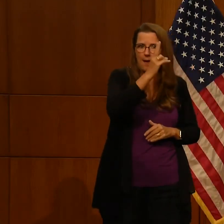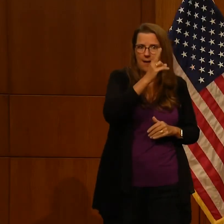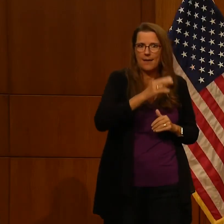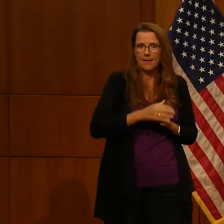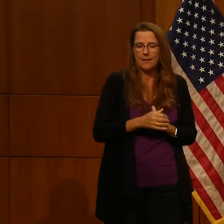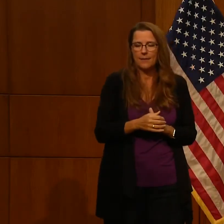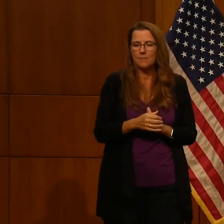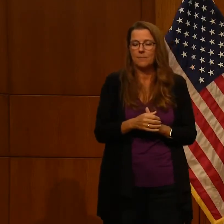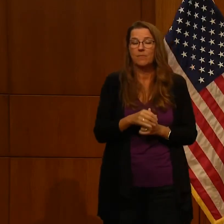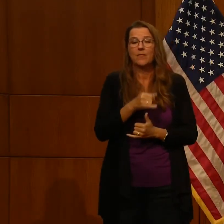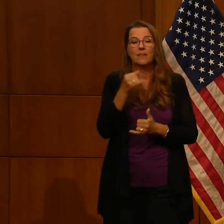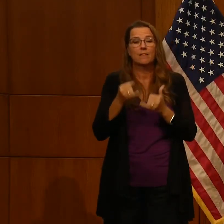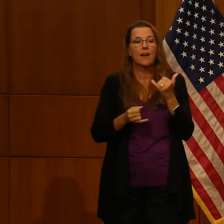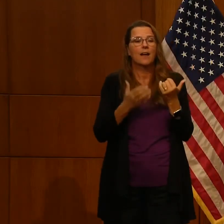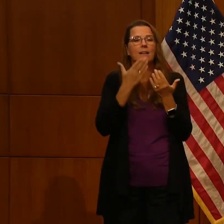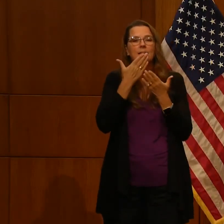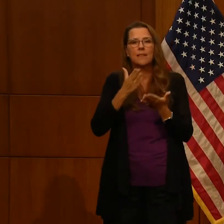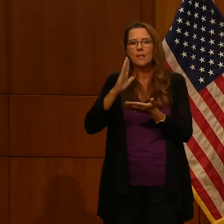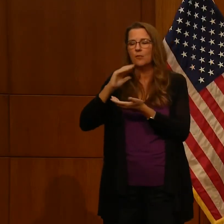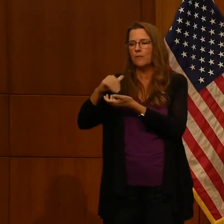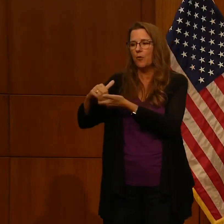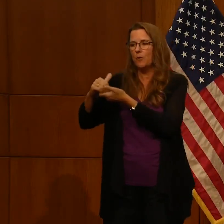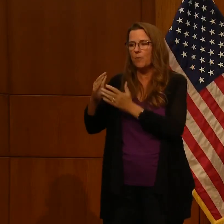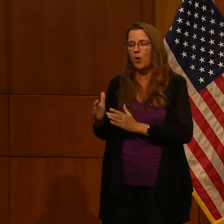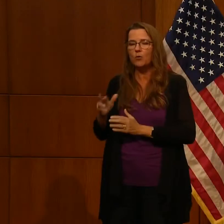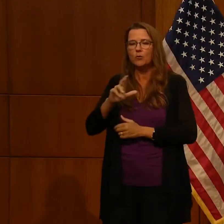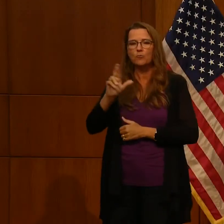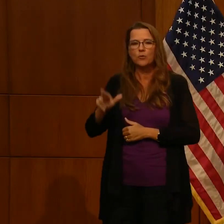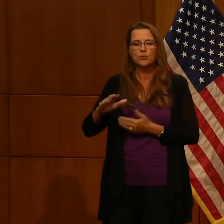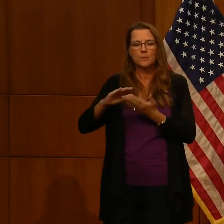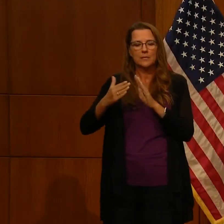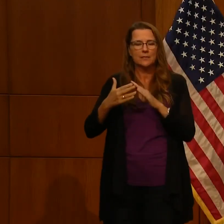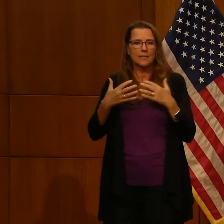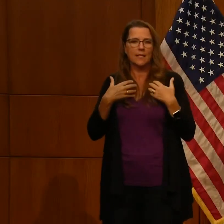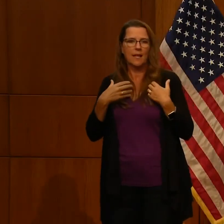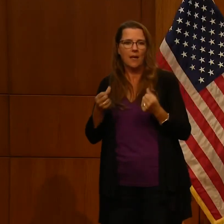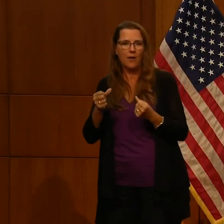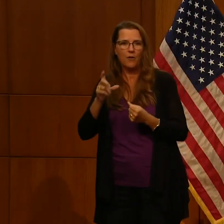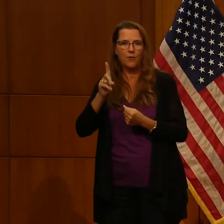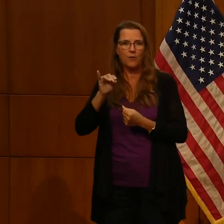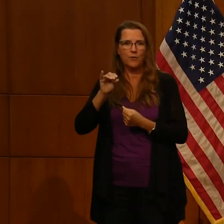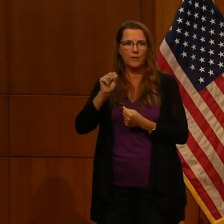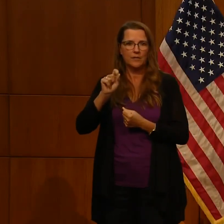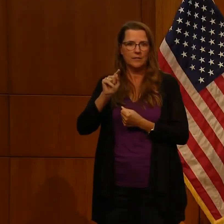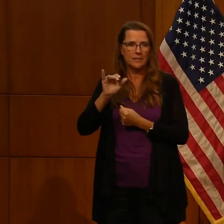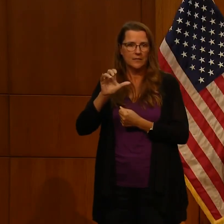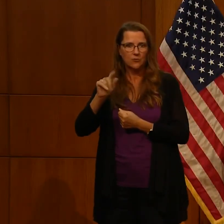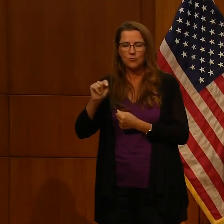AS IT POSSIBLY CAN BE. FINALLY LET ME JUST SAY THANK YOU TO OUR PARTNERS AT THE RICHMOND